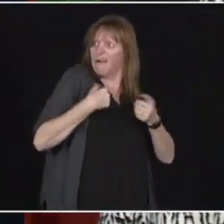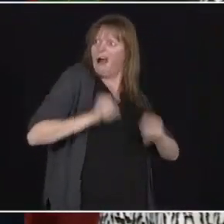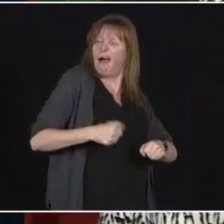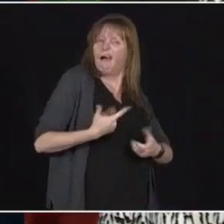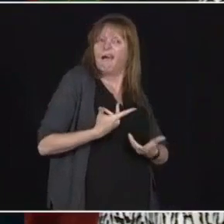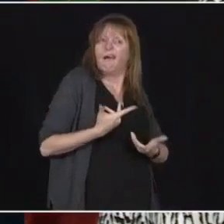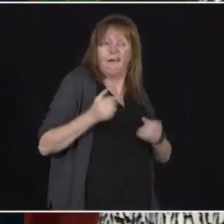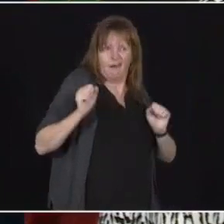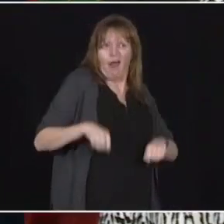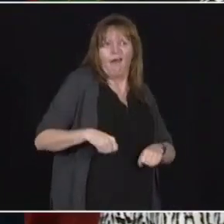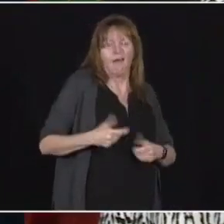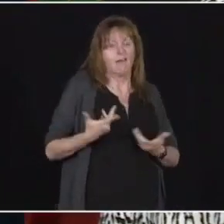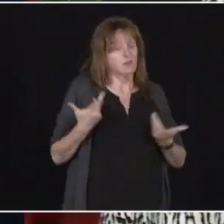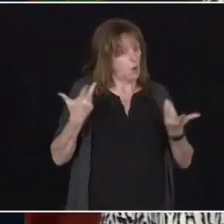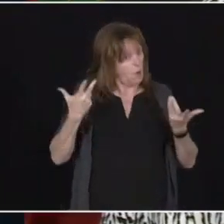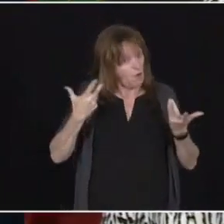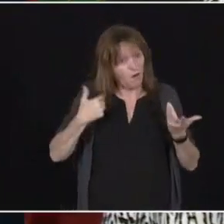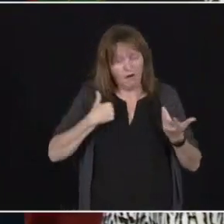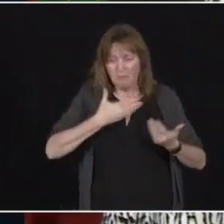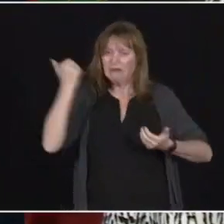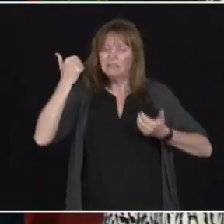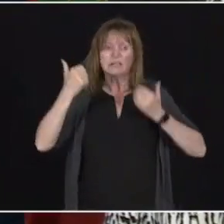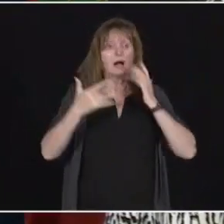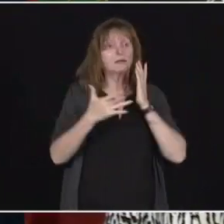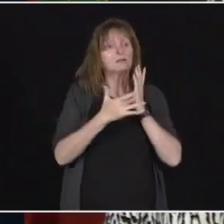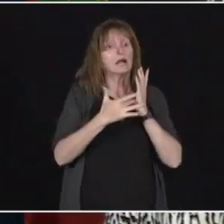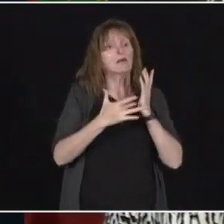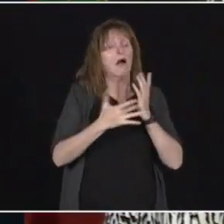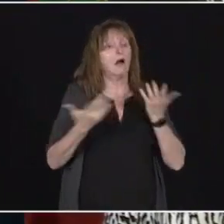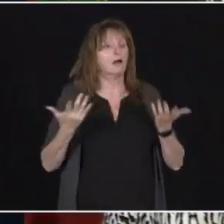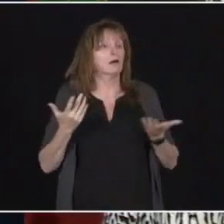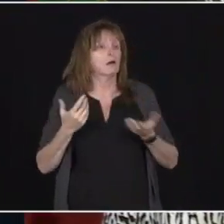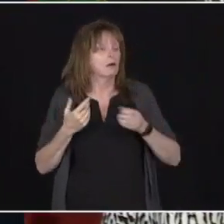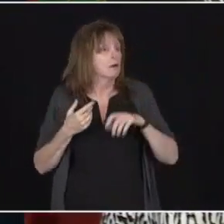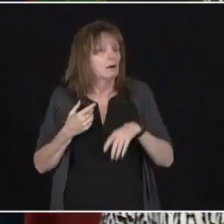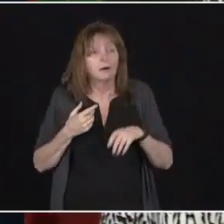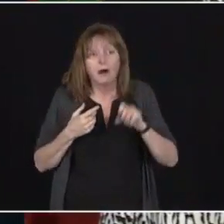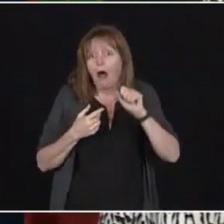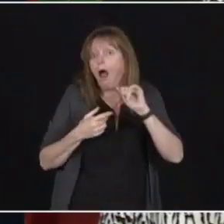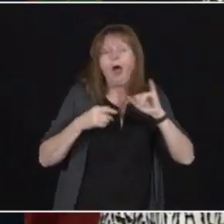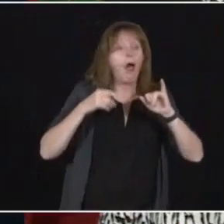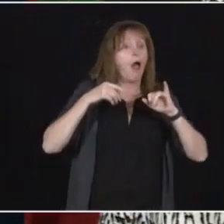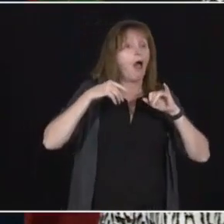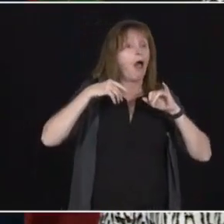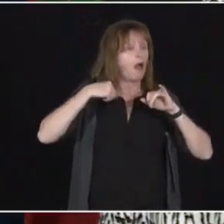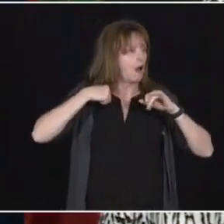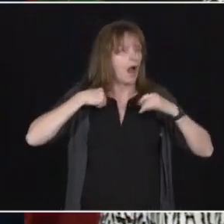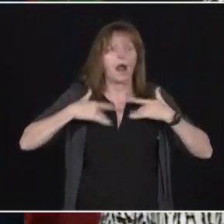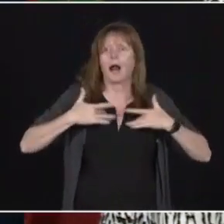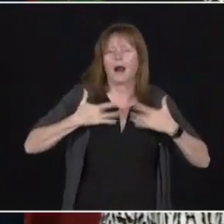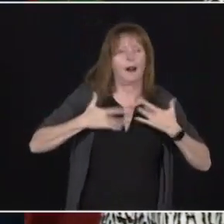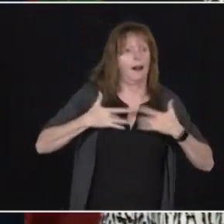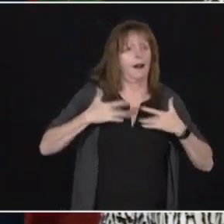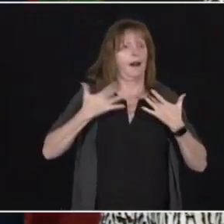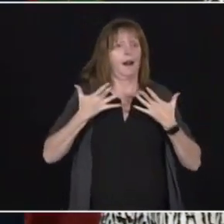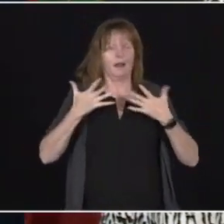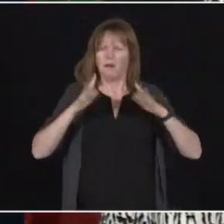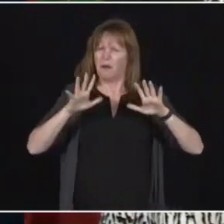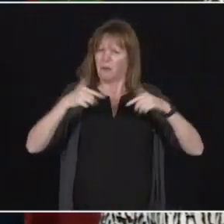anyone's butt out there, when it comes to products that we manufacture here, nomadic technology, AI, right across the board. I get excited just talking about it.